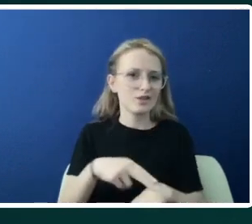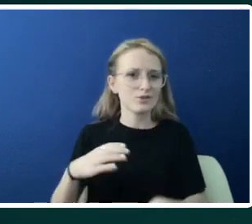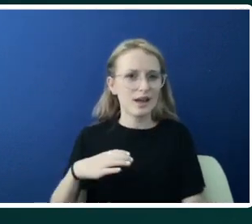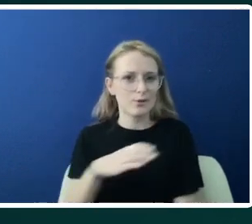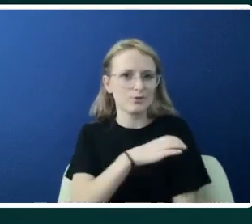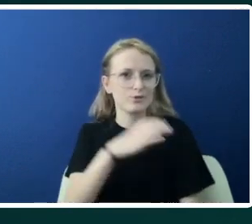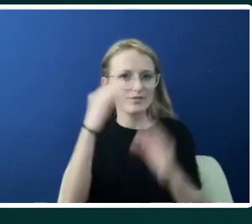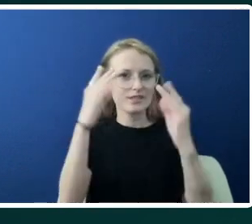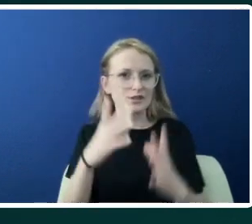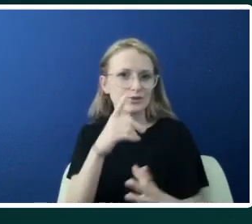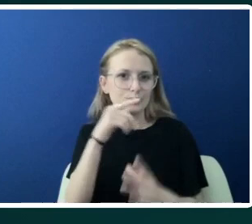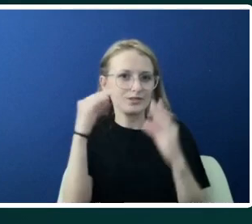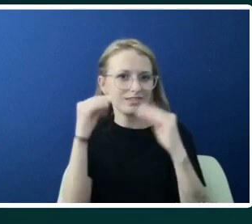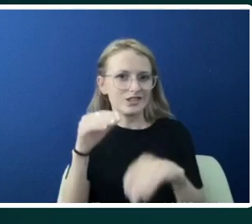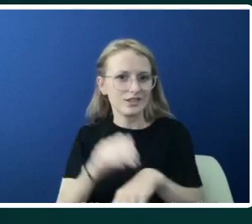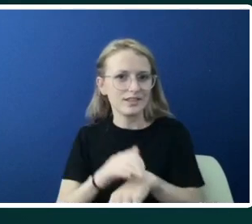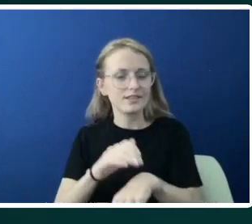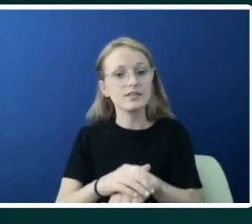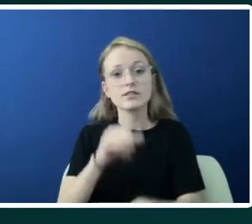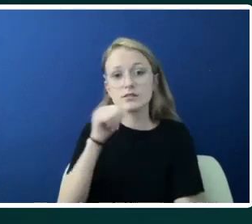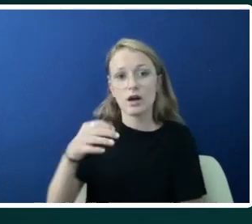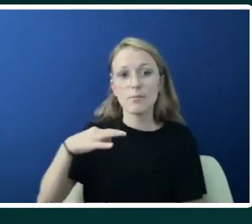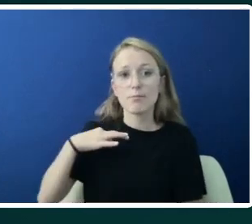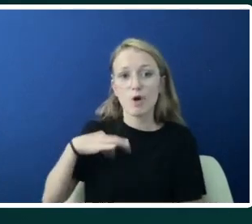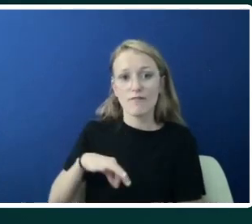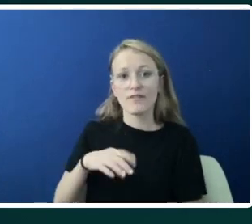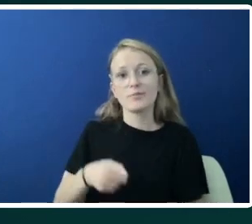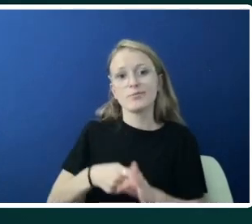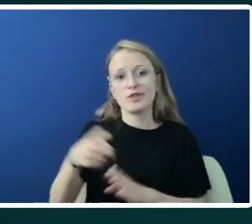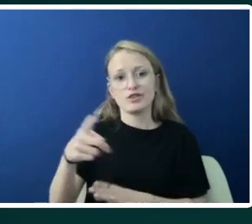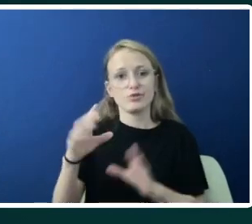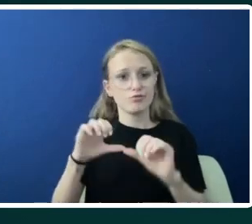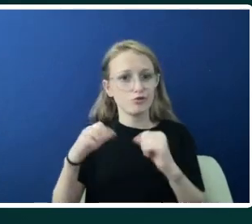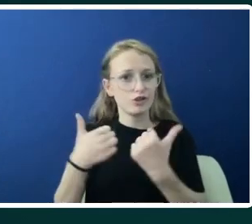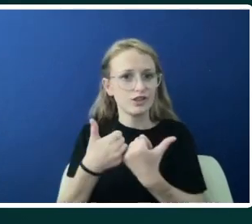not-for-profit professional association of educators, dedicated to improving the